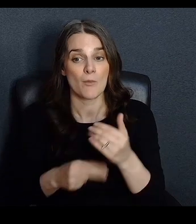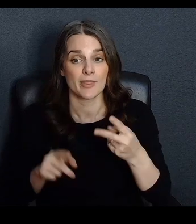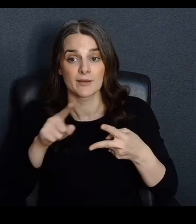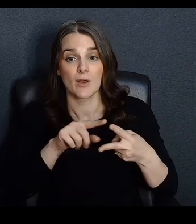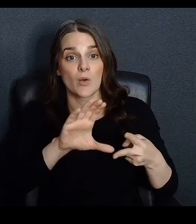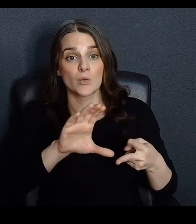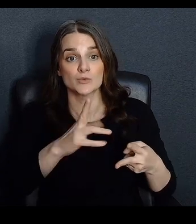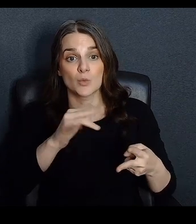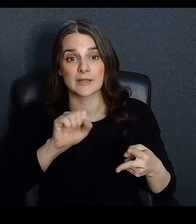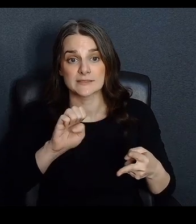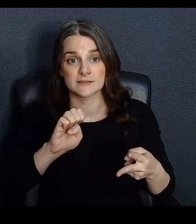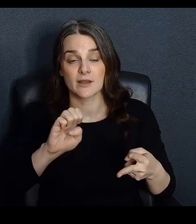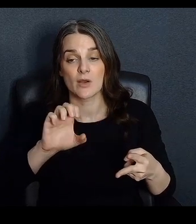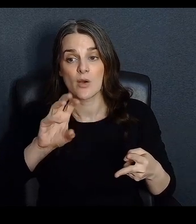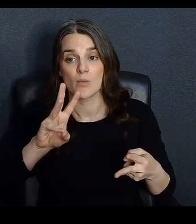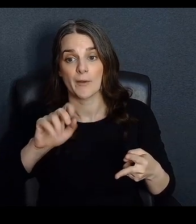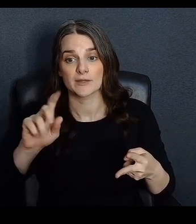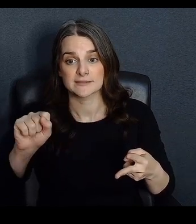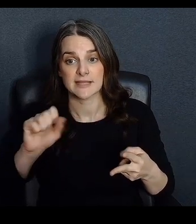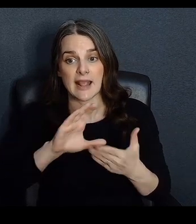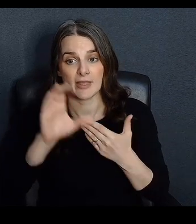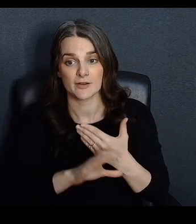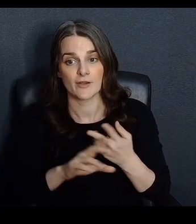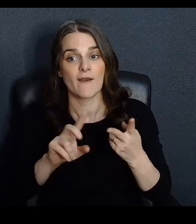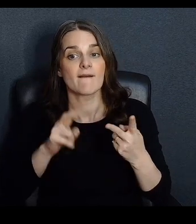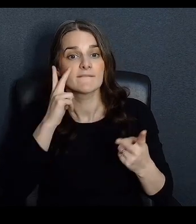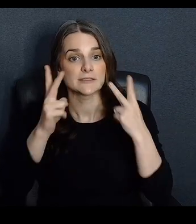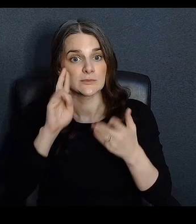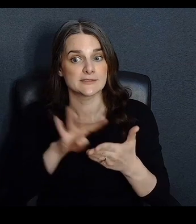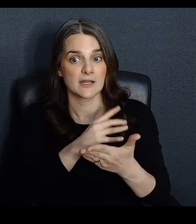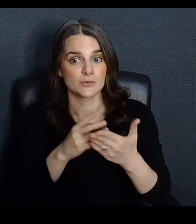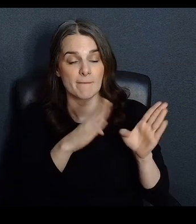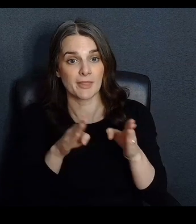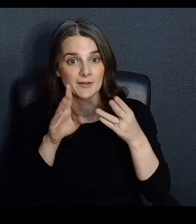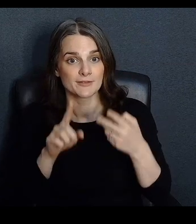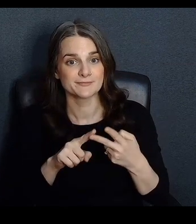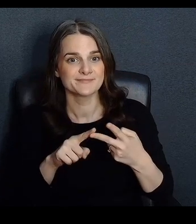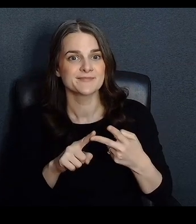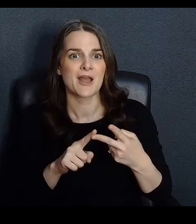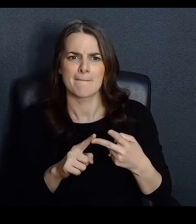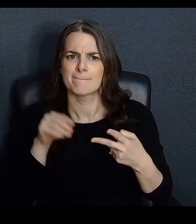or the Visual Schedule Planner, are paid apps. One is them is $6.00 and one of them is $15.